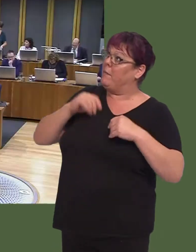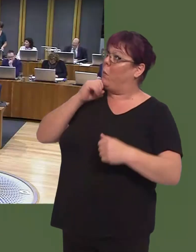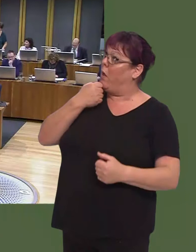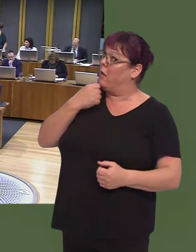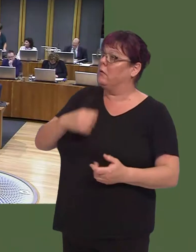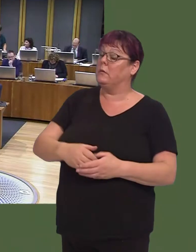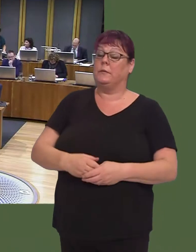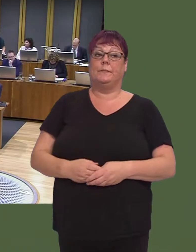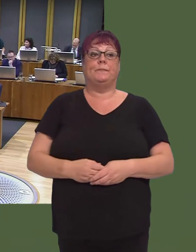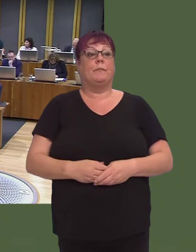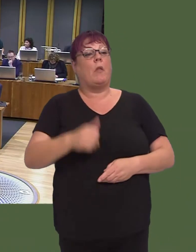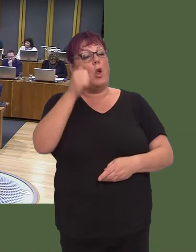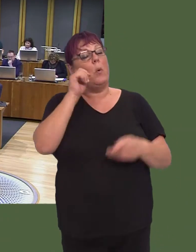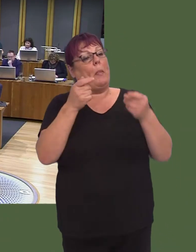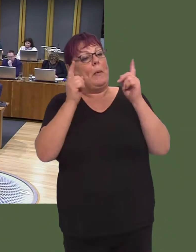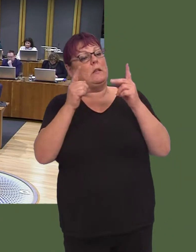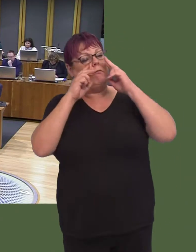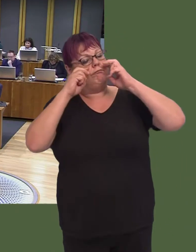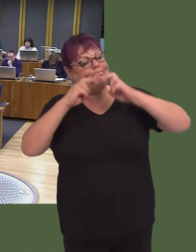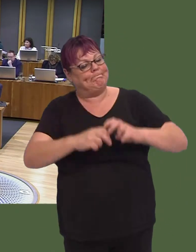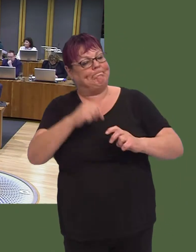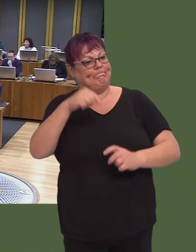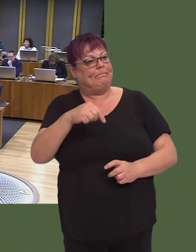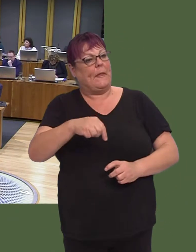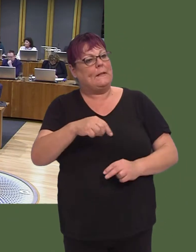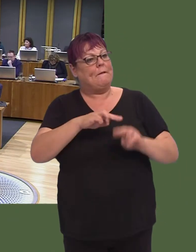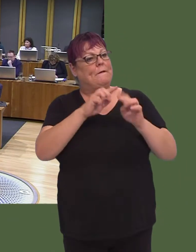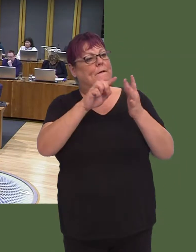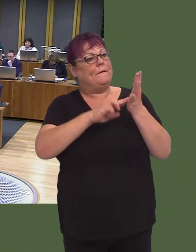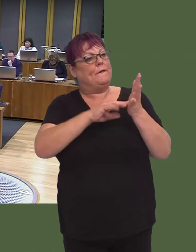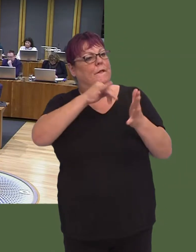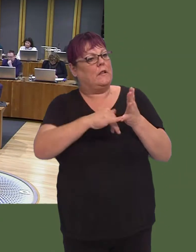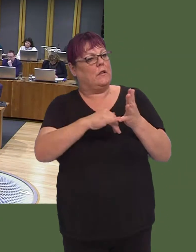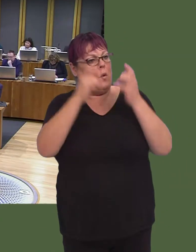Carwyn Jones AM: These are matters that I know the Minister is looking at and she will